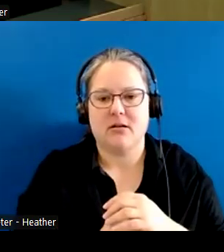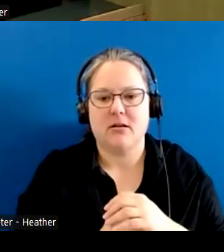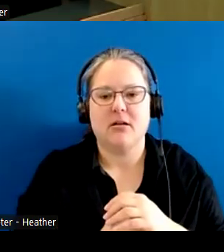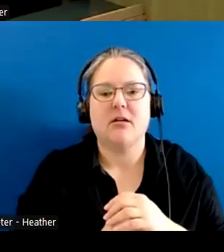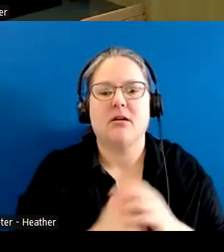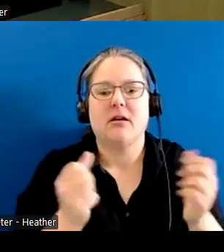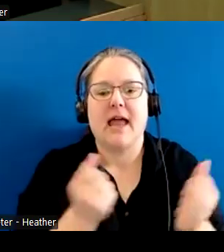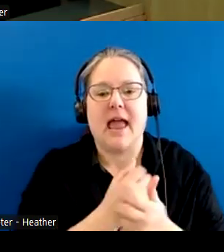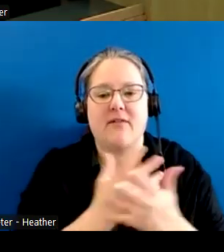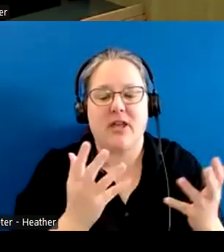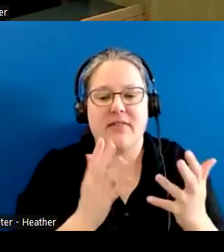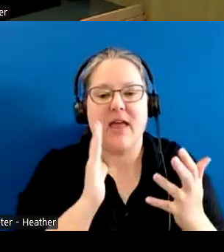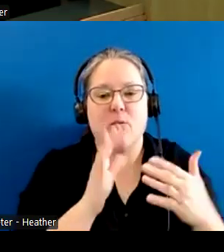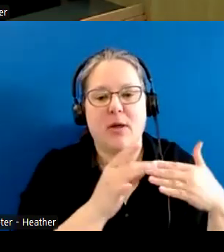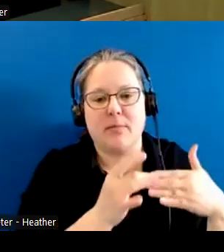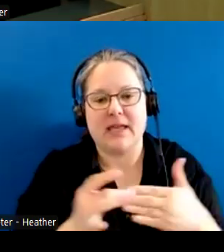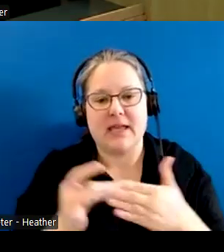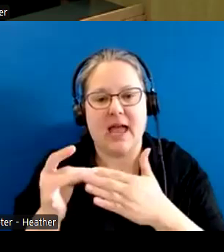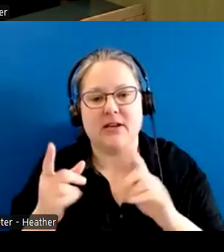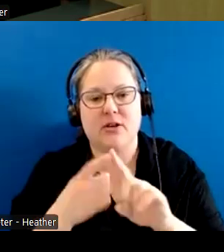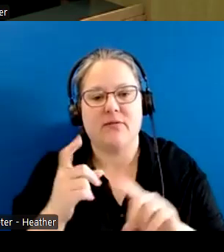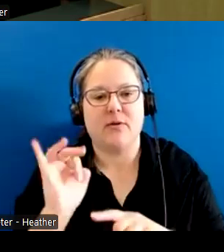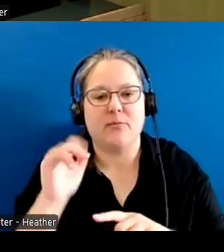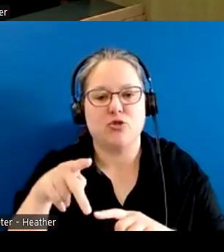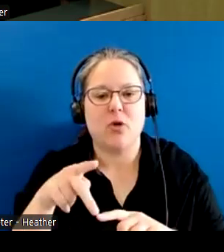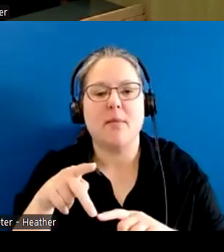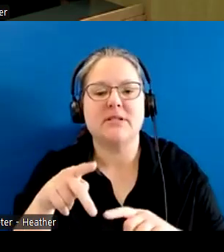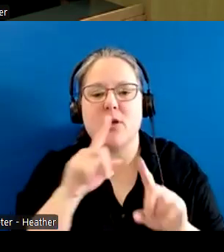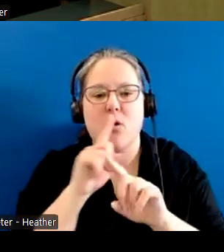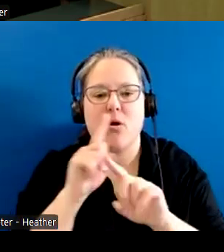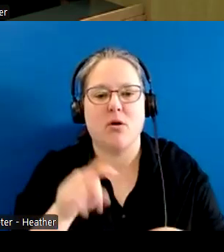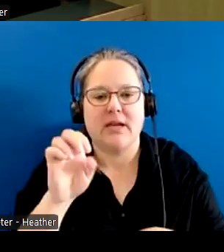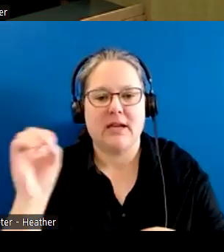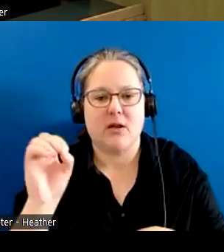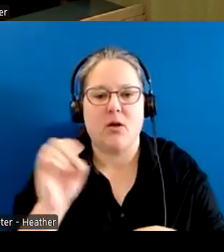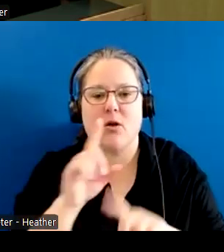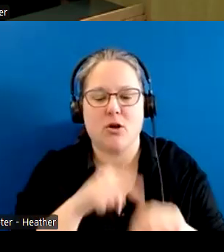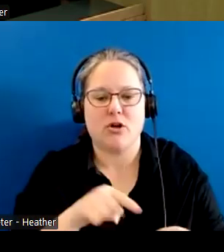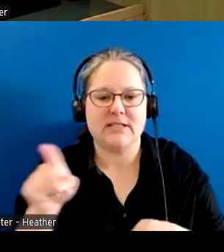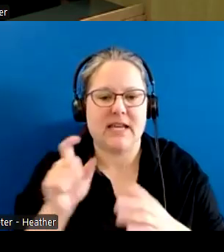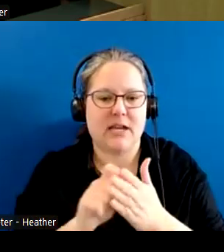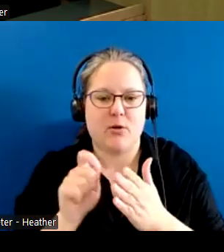um everything is is guided by Trump's executive orders and he writes new ones all the time. So,